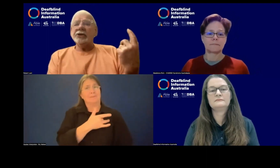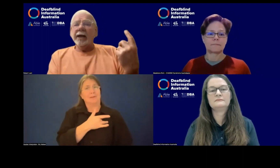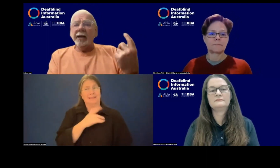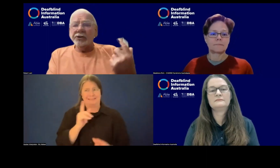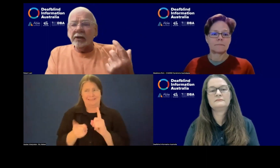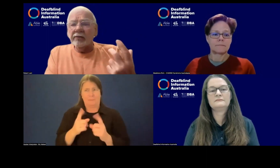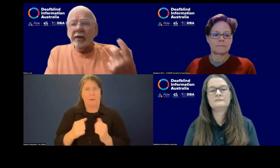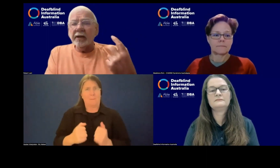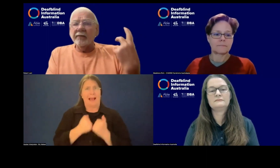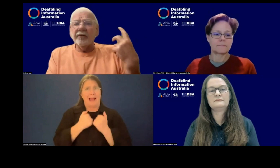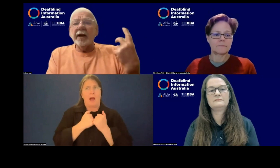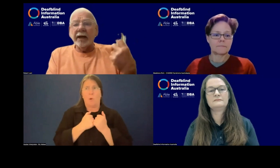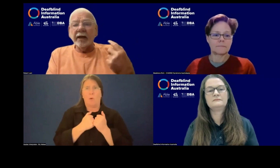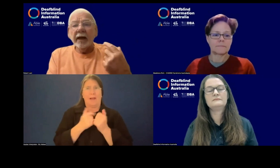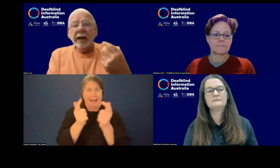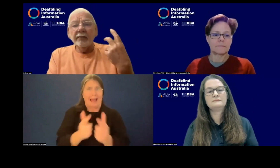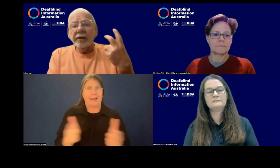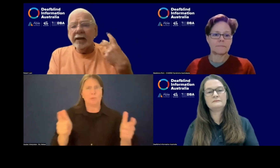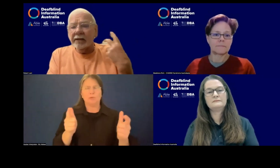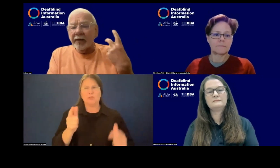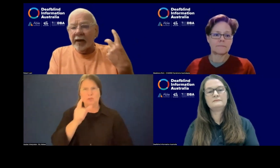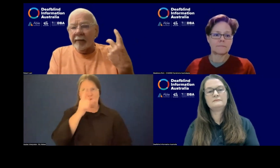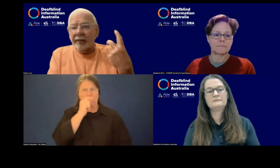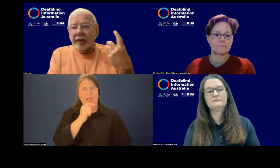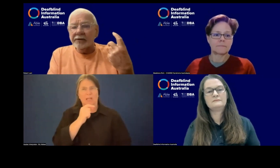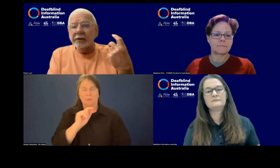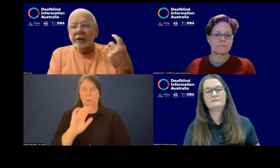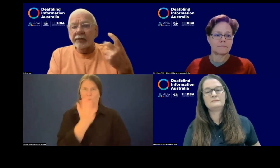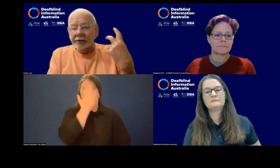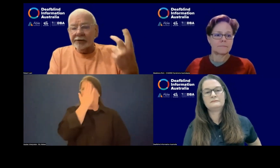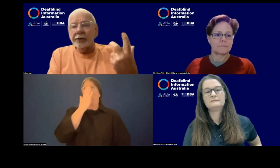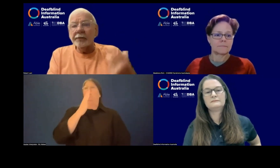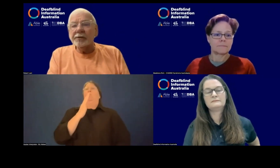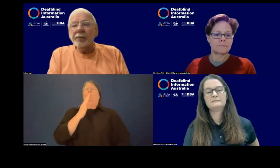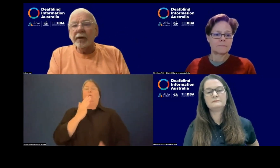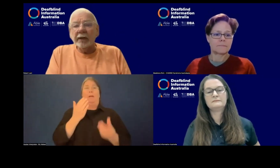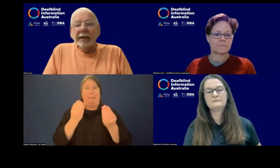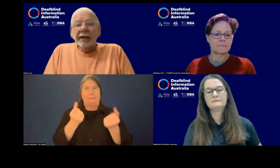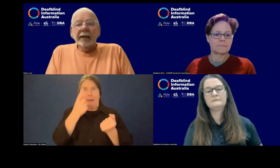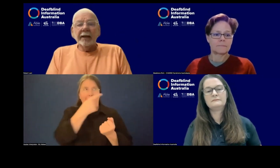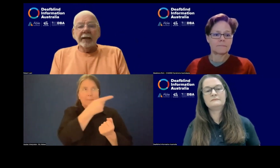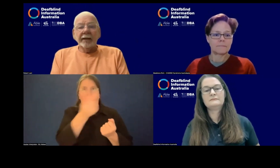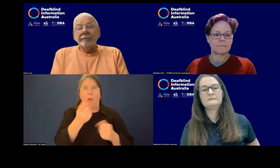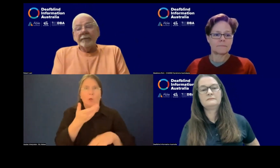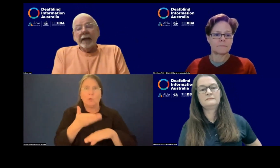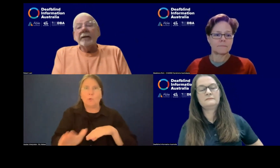challenging and really confronting, and we need to think about those terms as well.